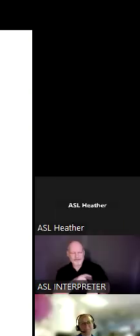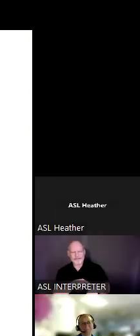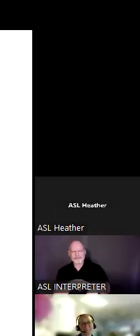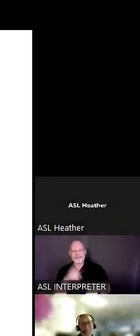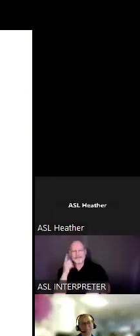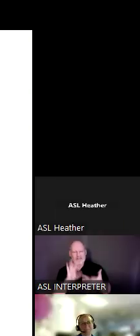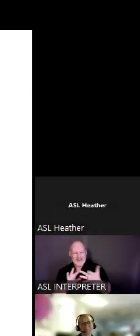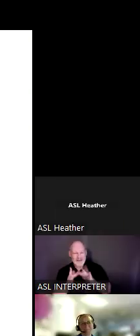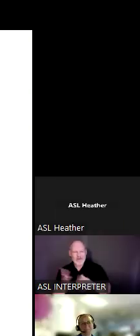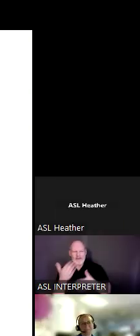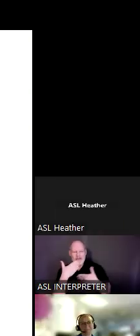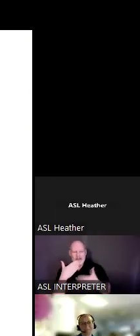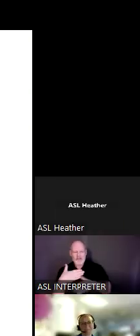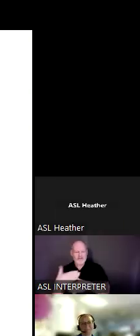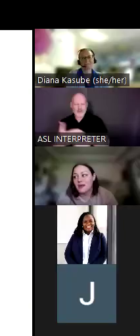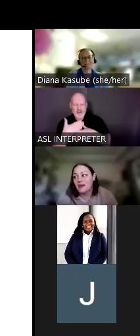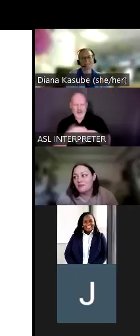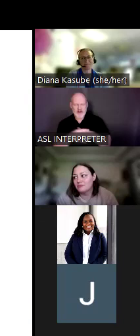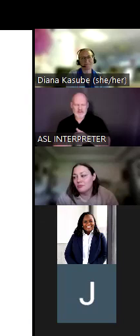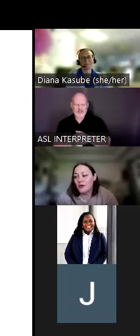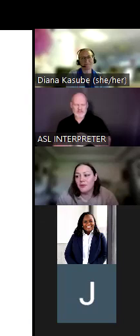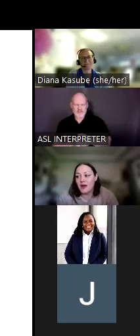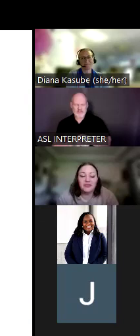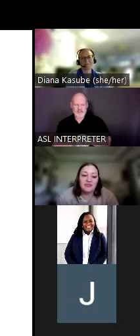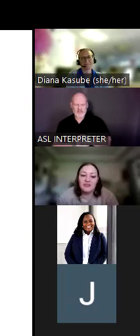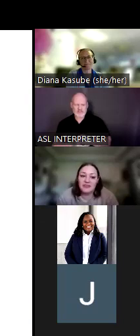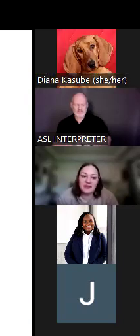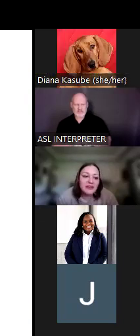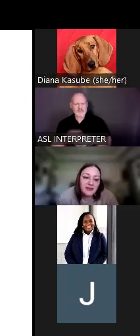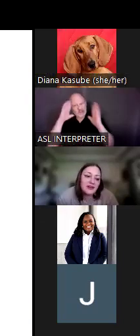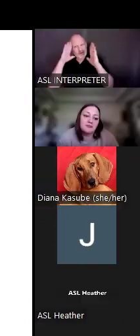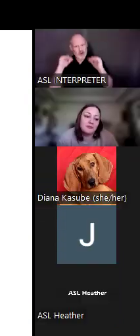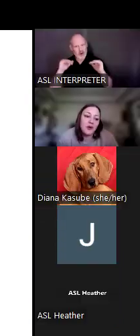to share it with us today I know that um we hope the conversation doesn't end here